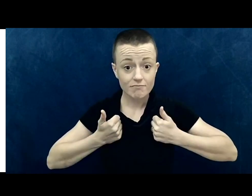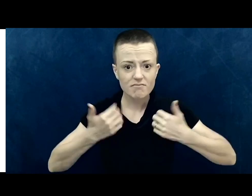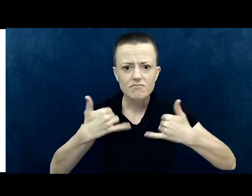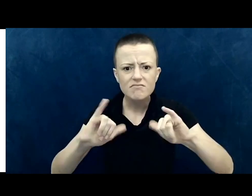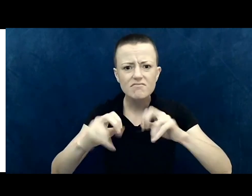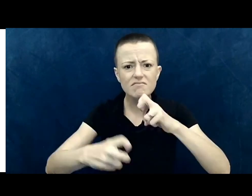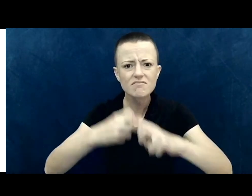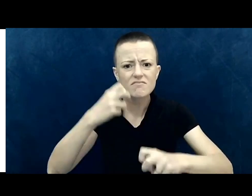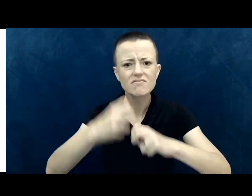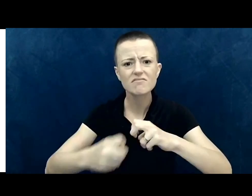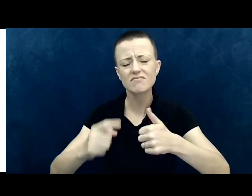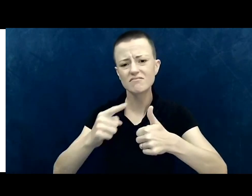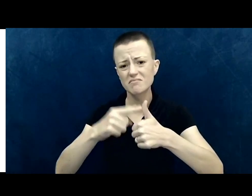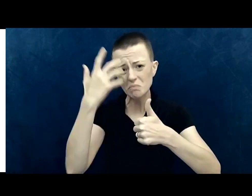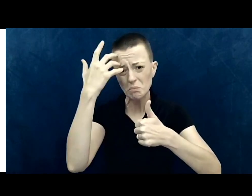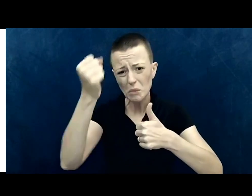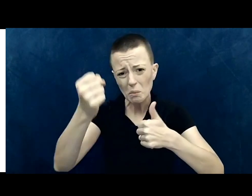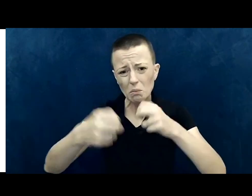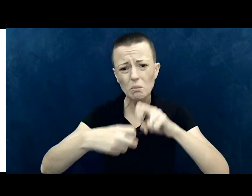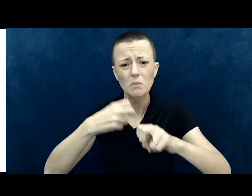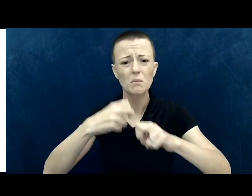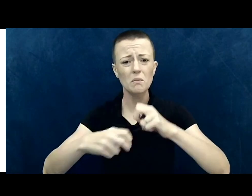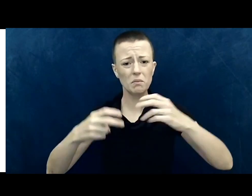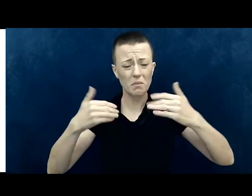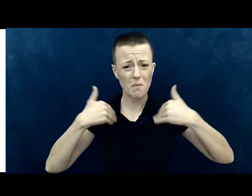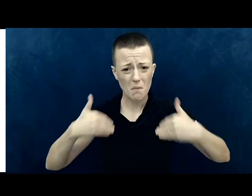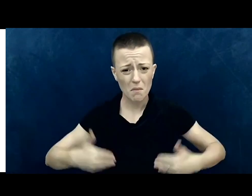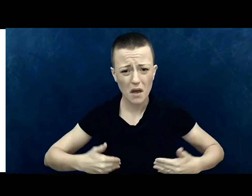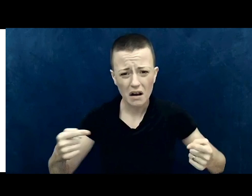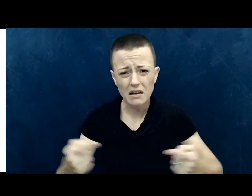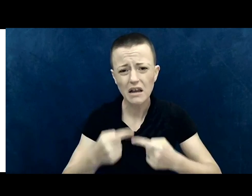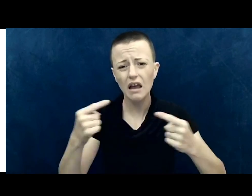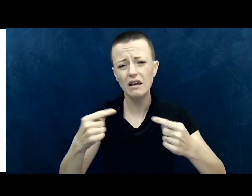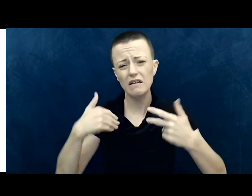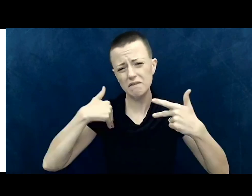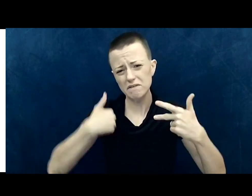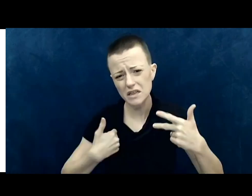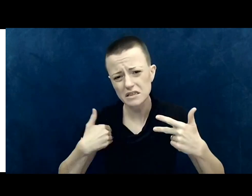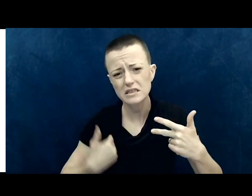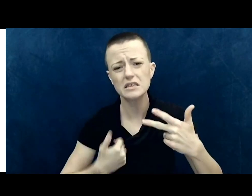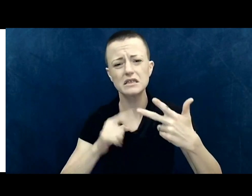is leading to long term complications for many - such as memory recall problems,